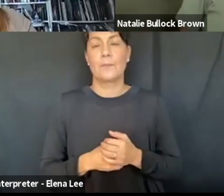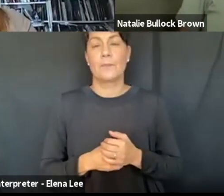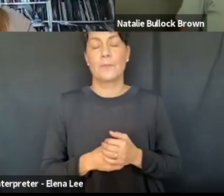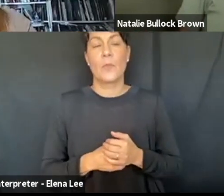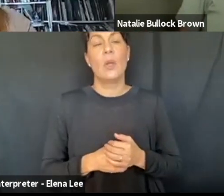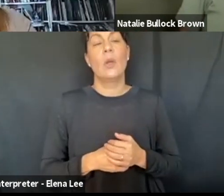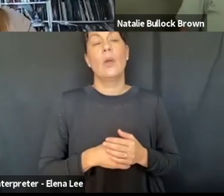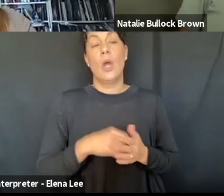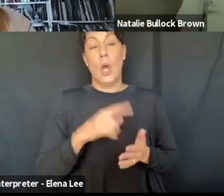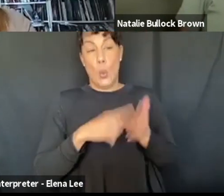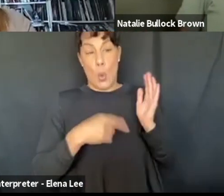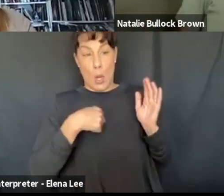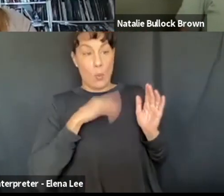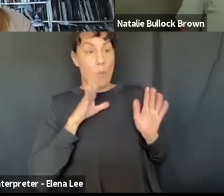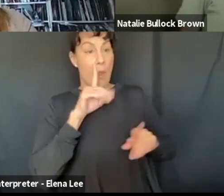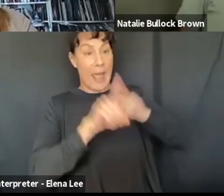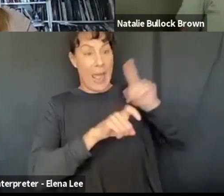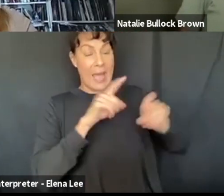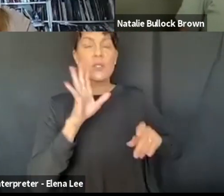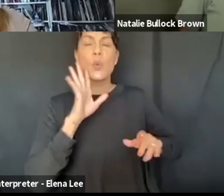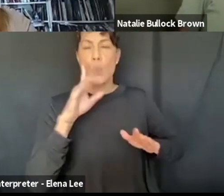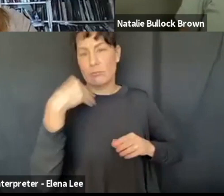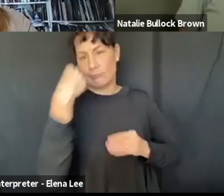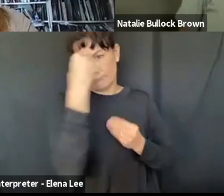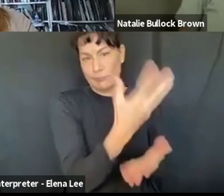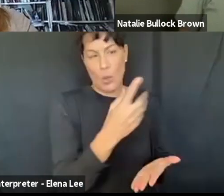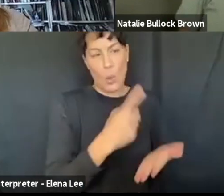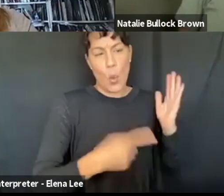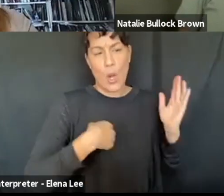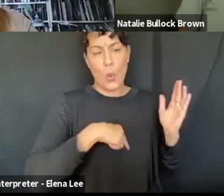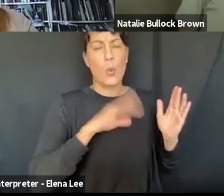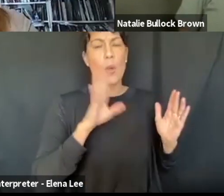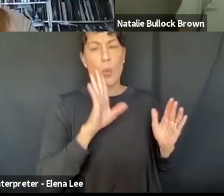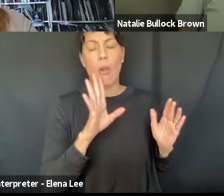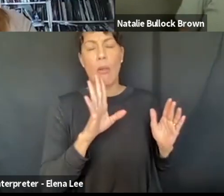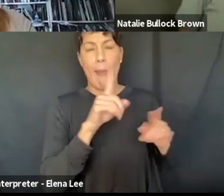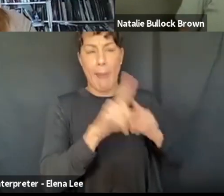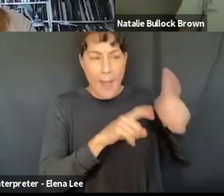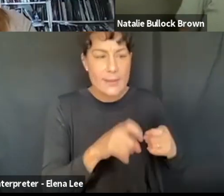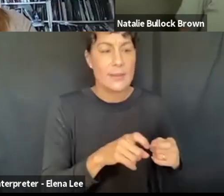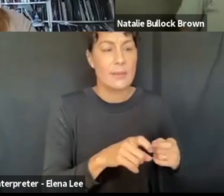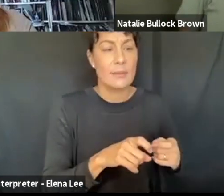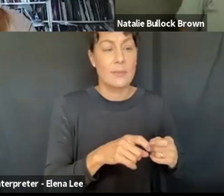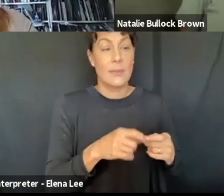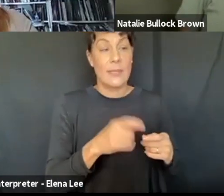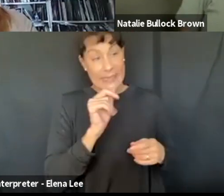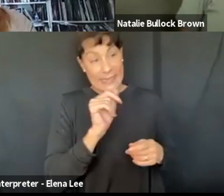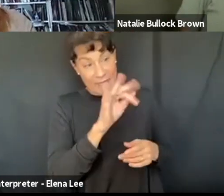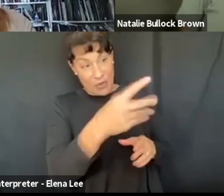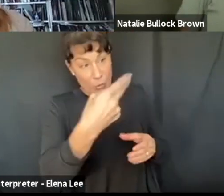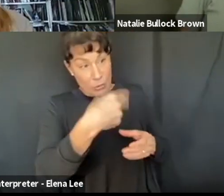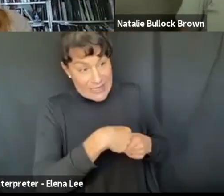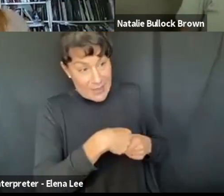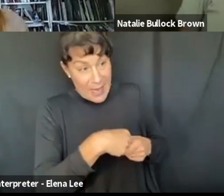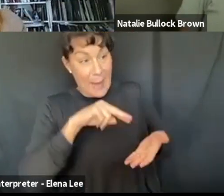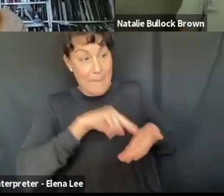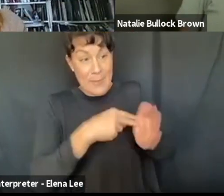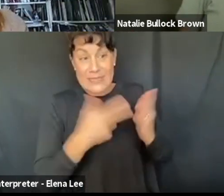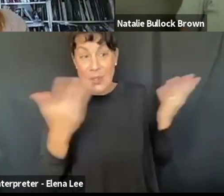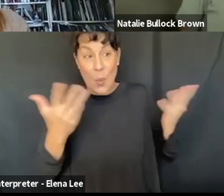And this is what it might mean to participate. And this is what the story is about. And you're gonna be one of multiple people